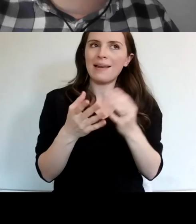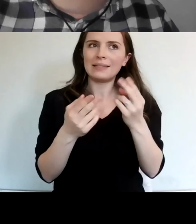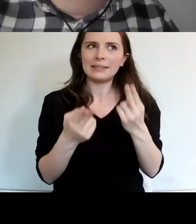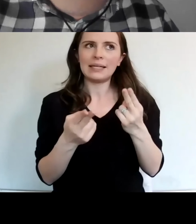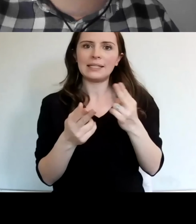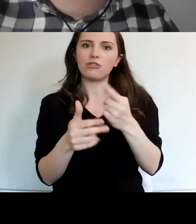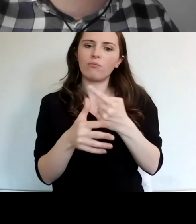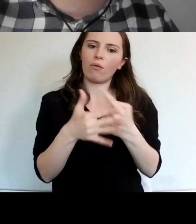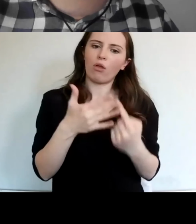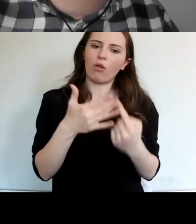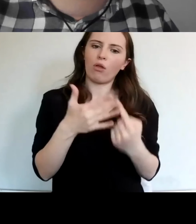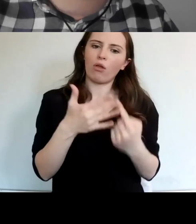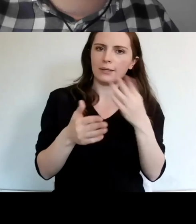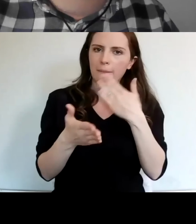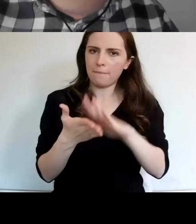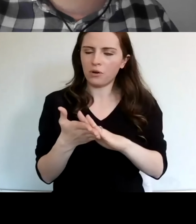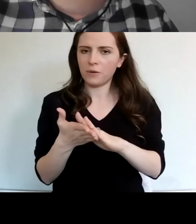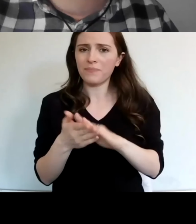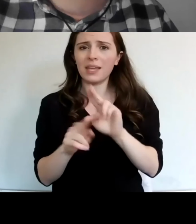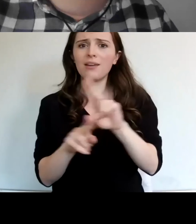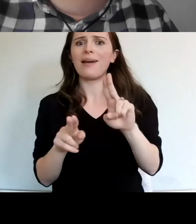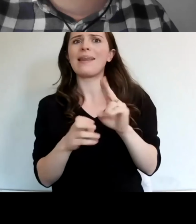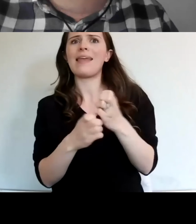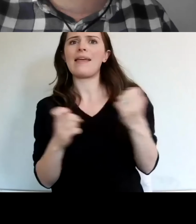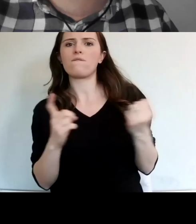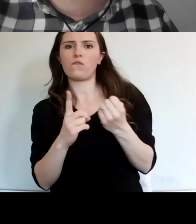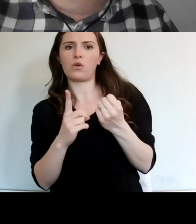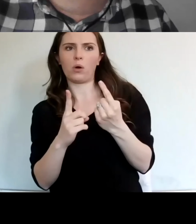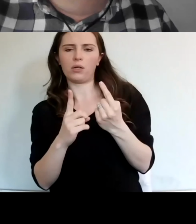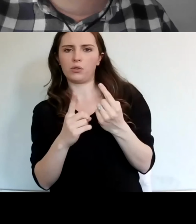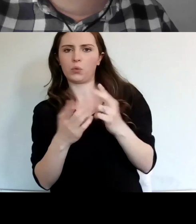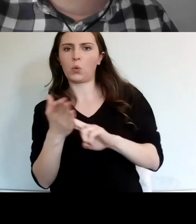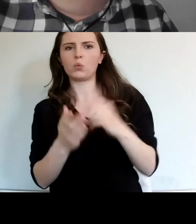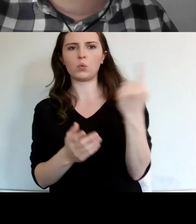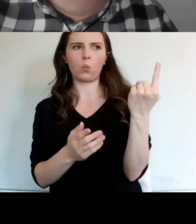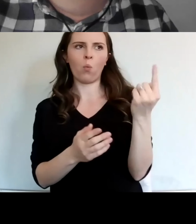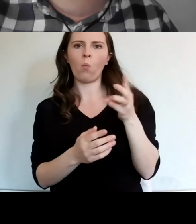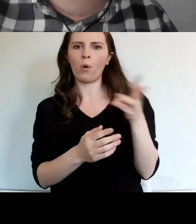because not every user can avail of just one form of booking.